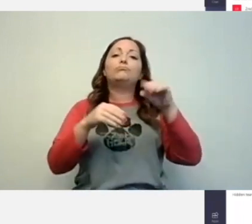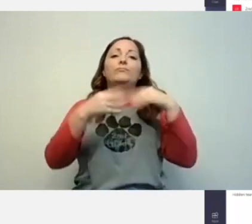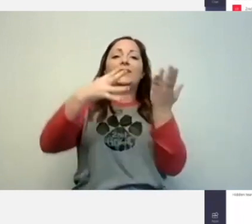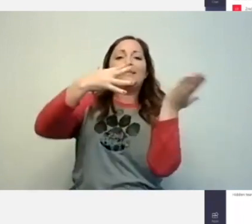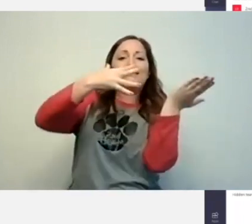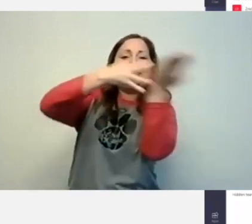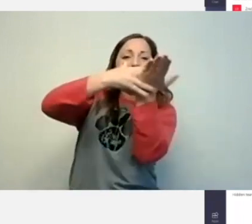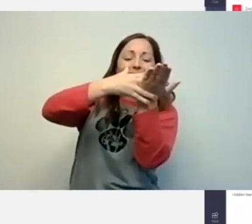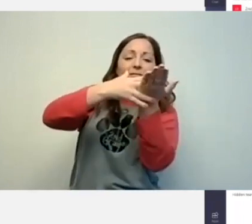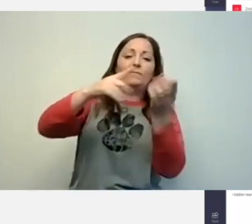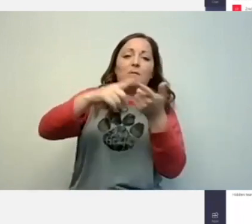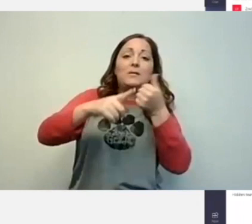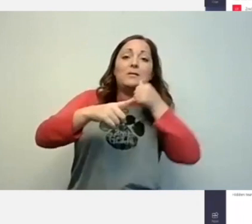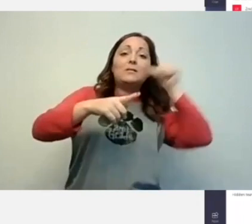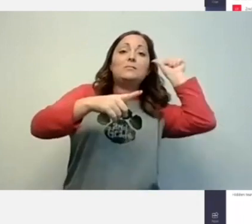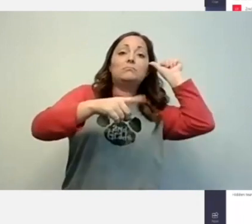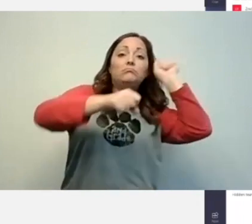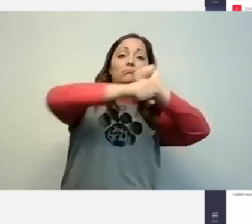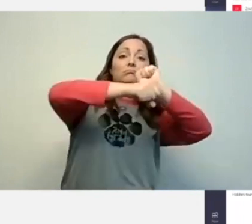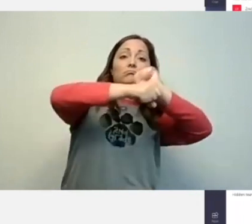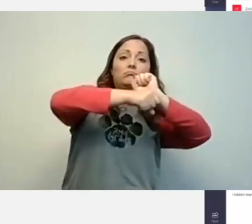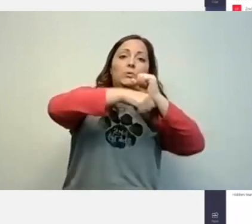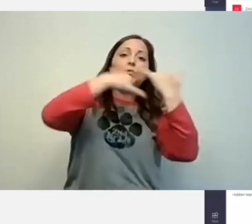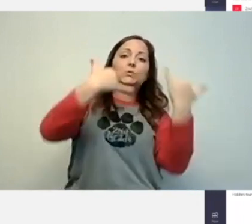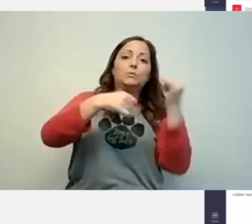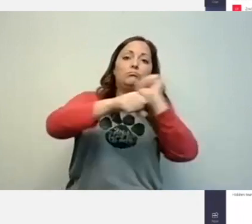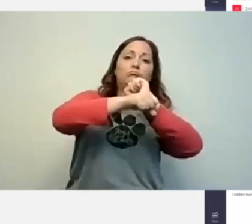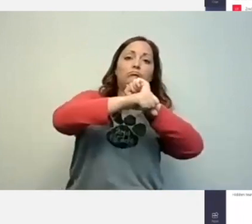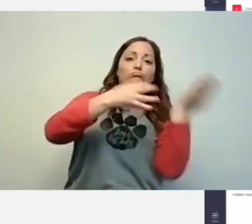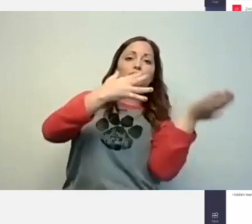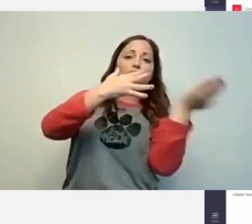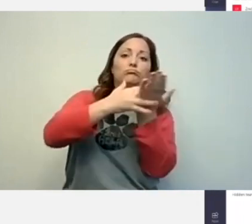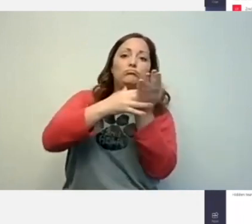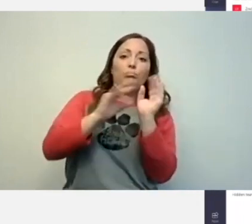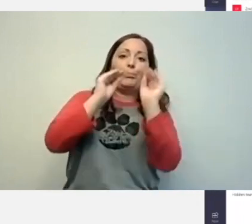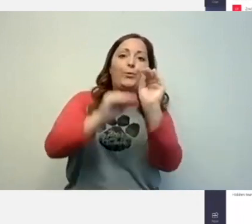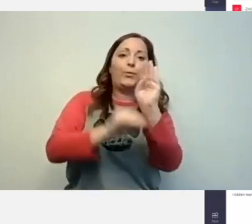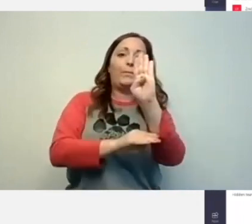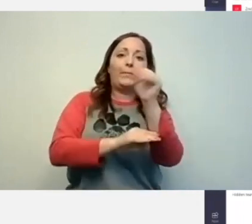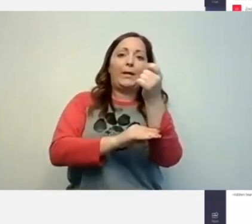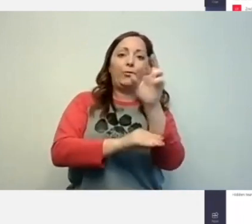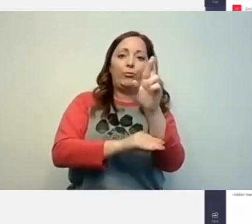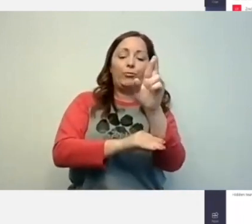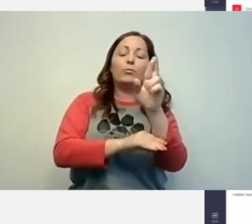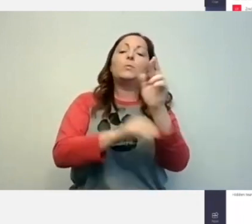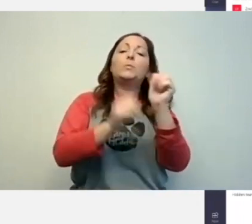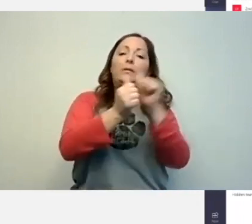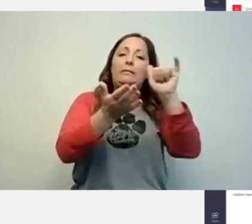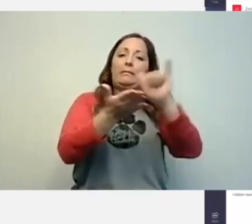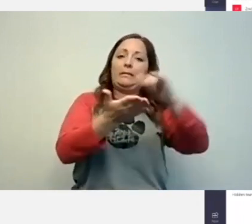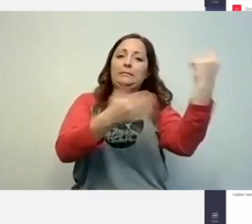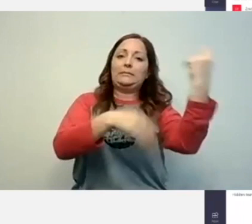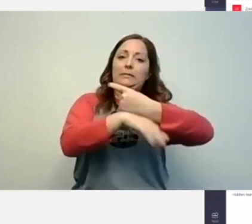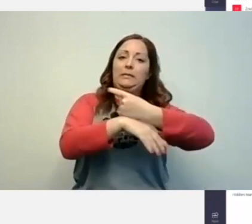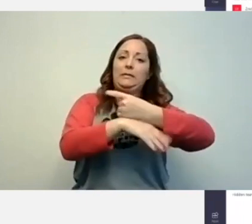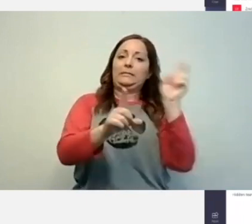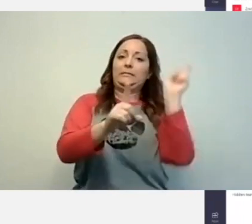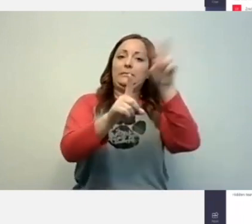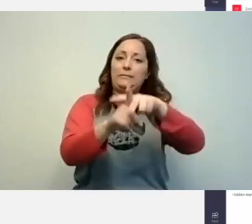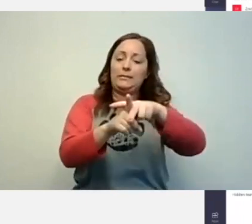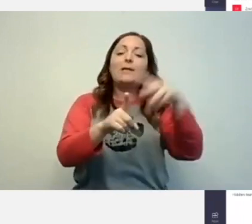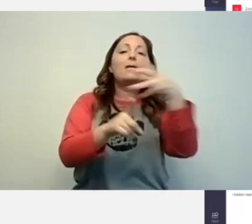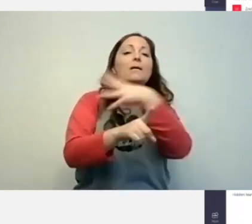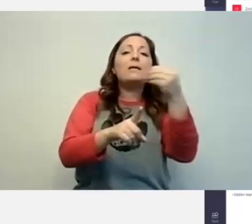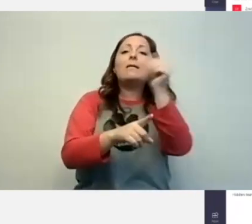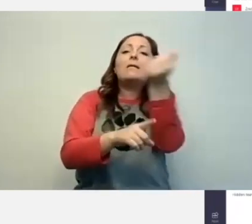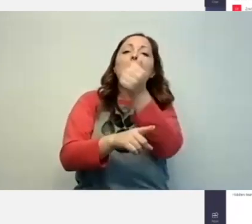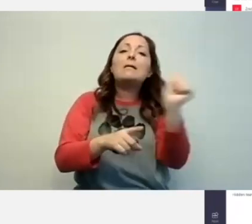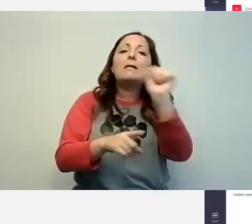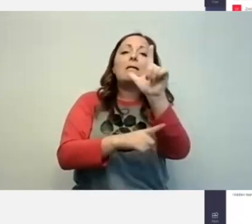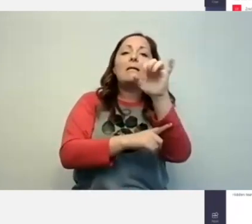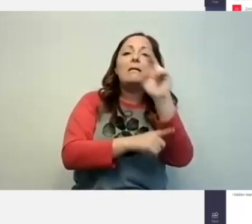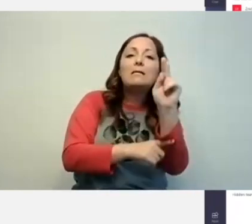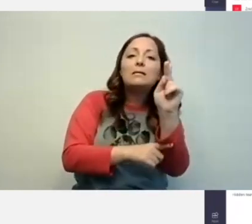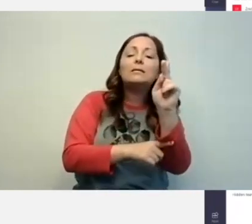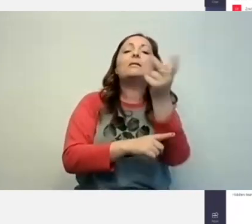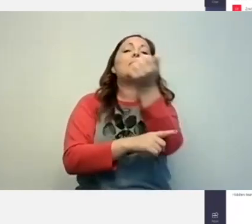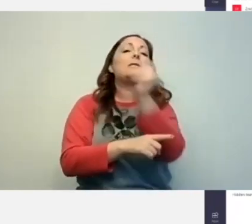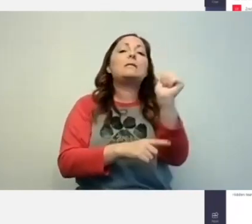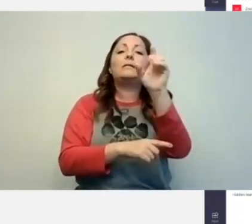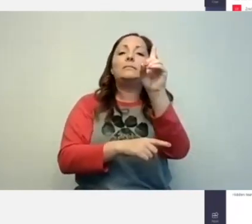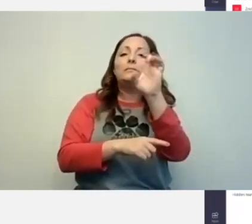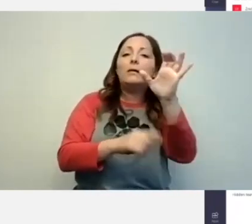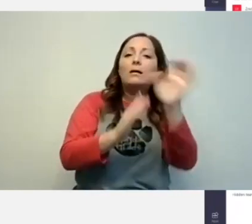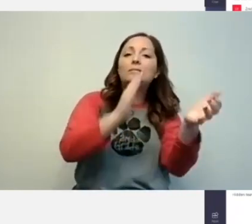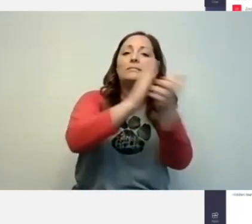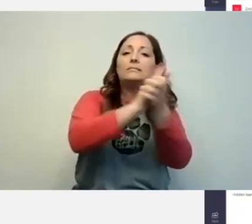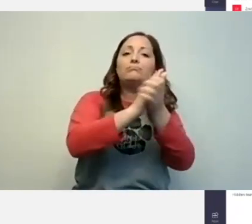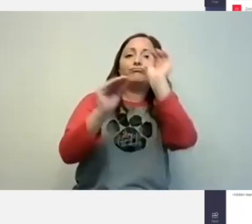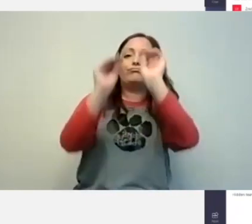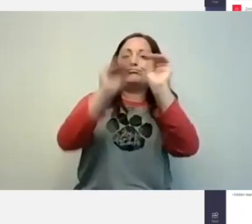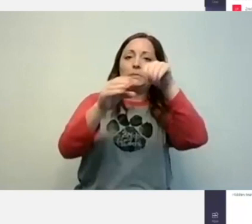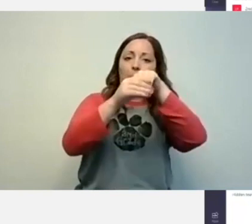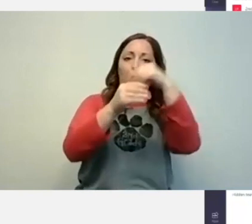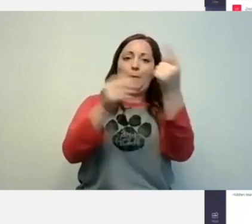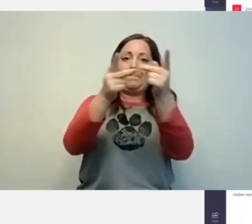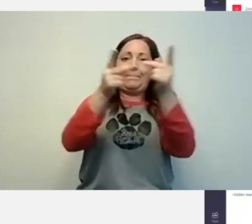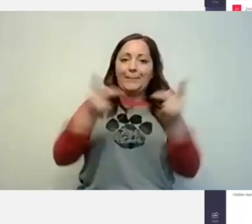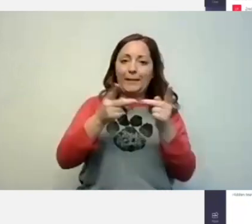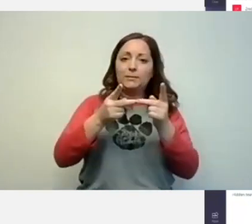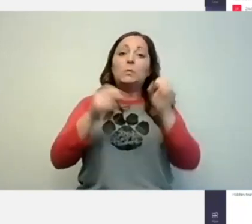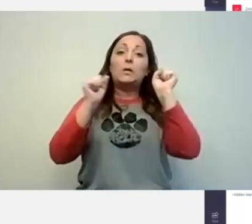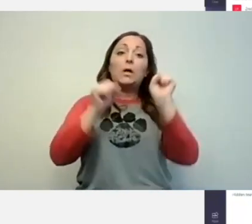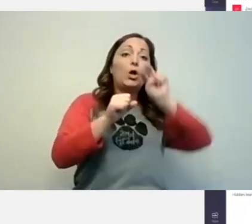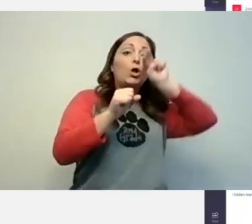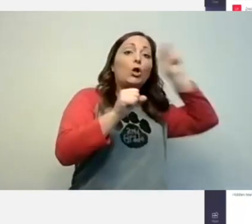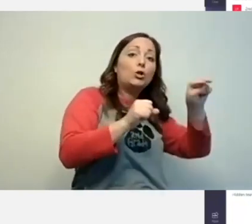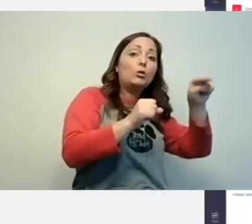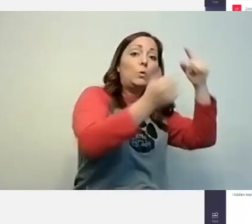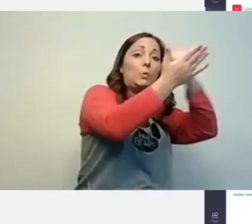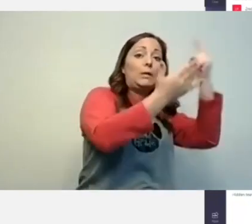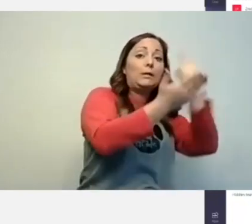What we do is every morning we put a banner at the end of yesterday's work,